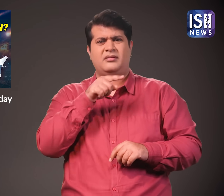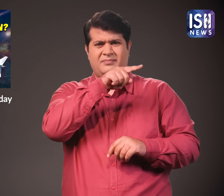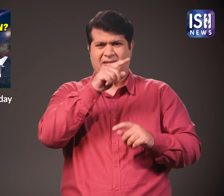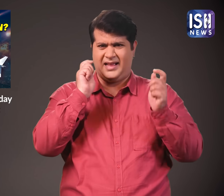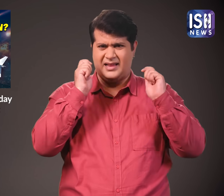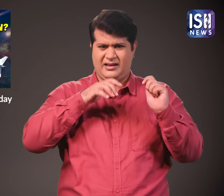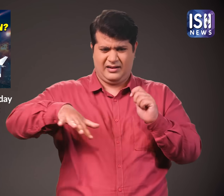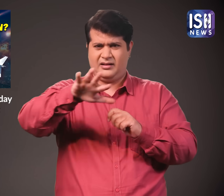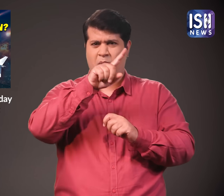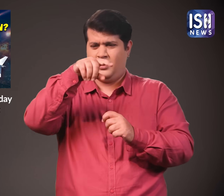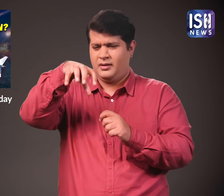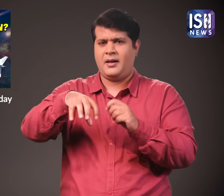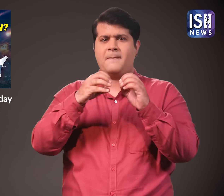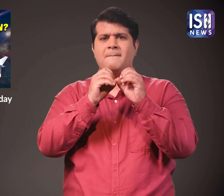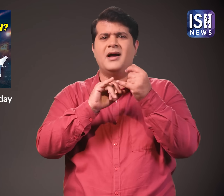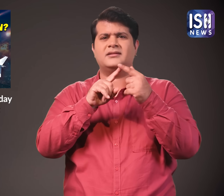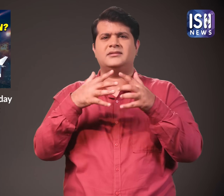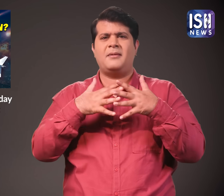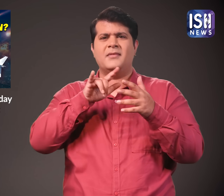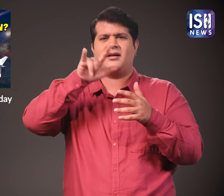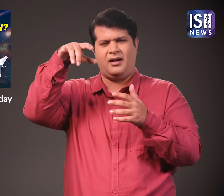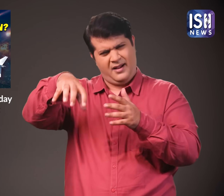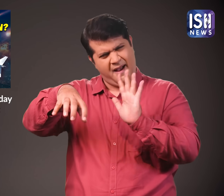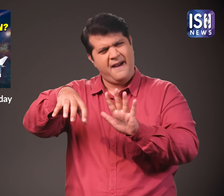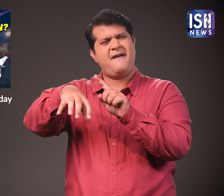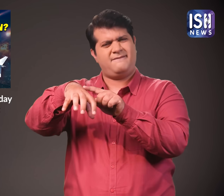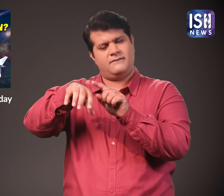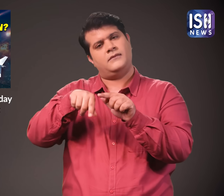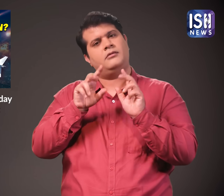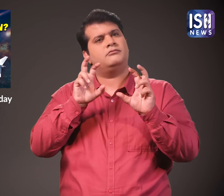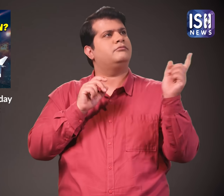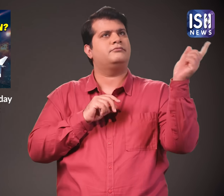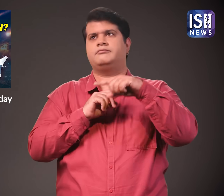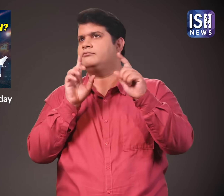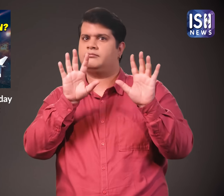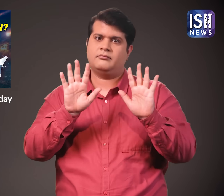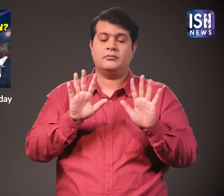Pituffik Space Base has been operated there by the U.S.